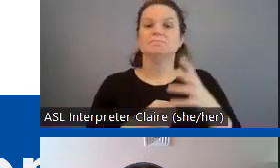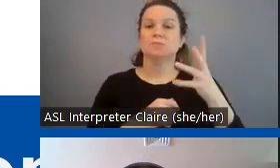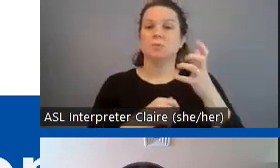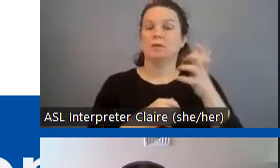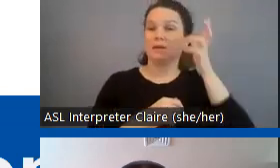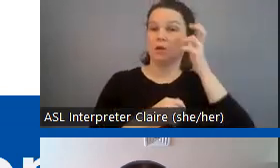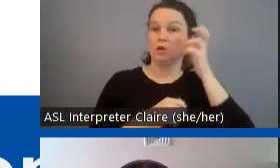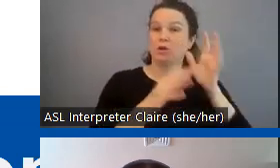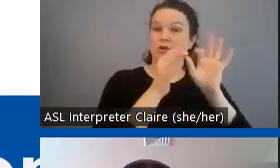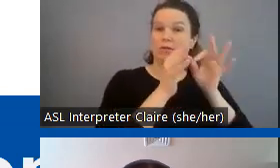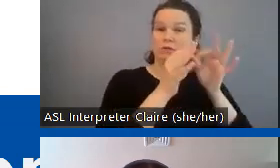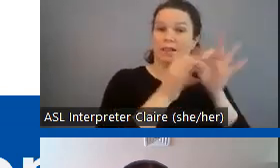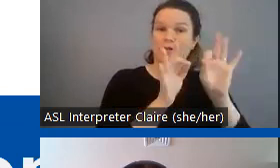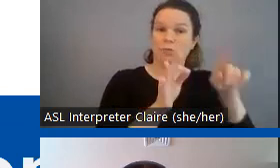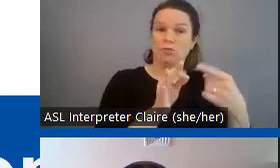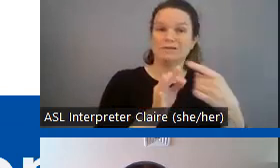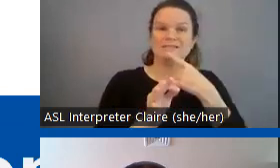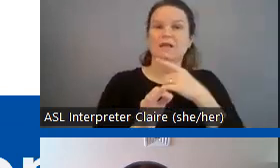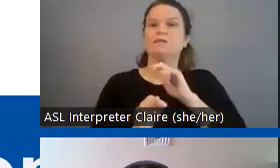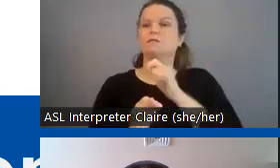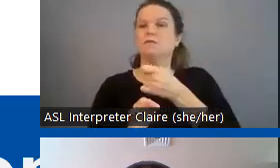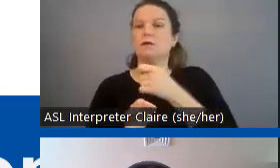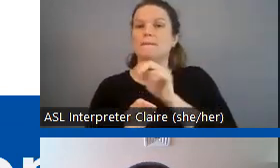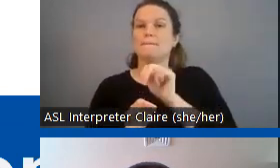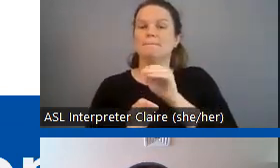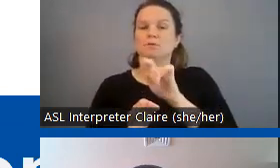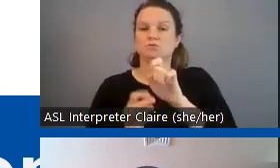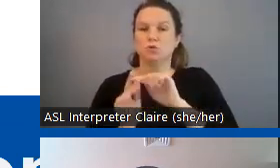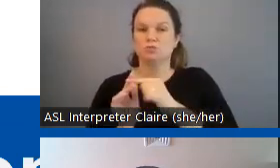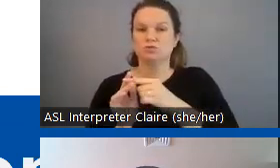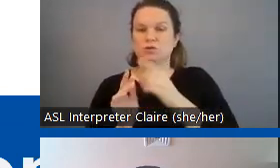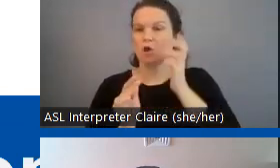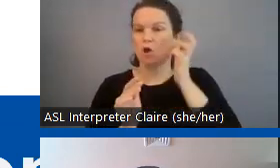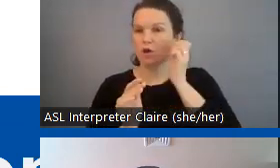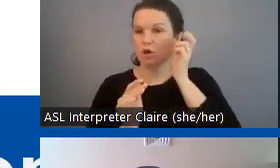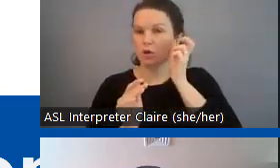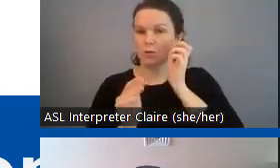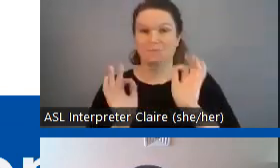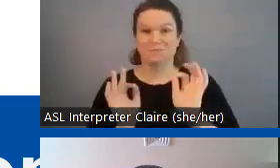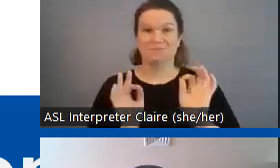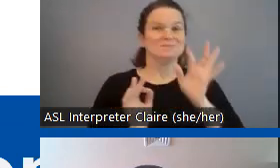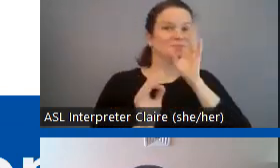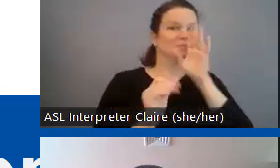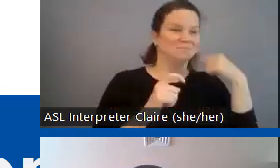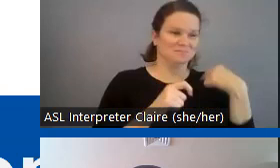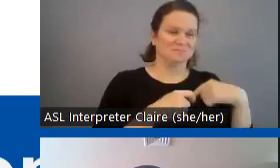please click "Mute Original Audio." Angelica? [Spanish Interpretation]